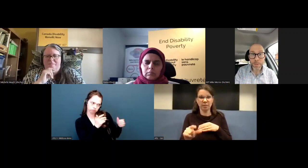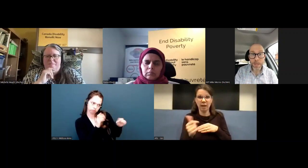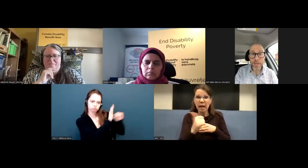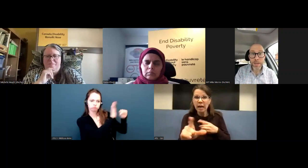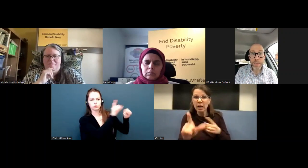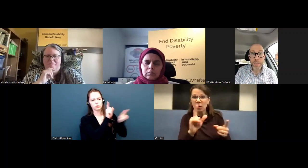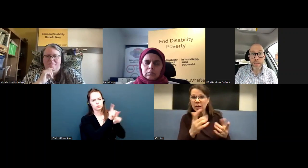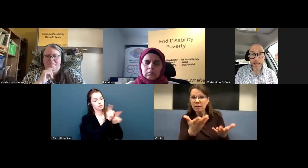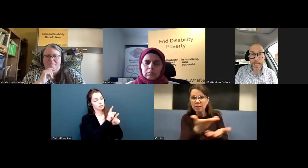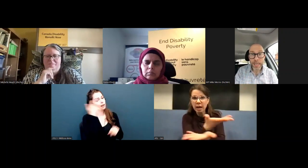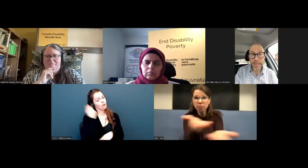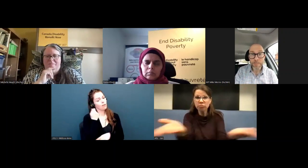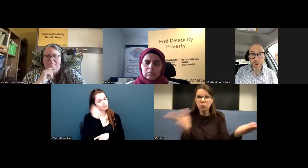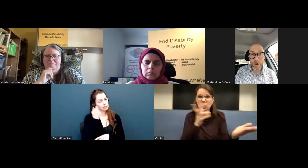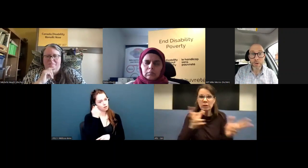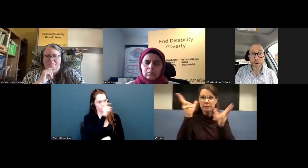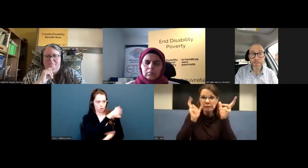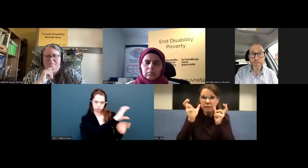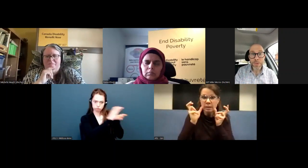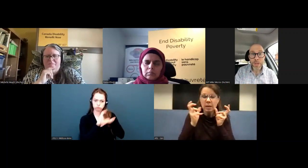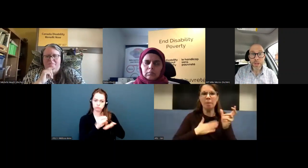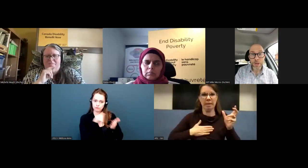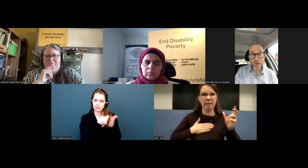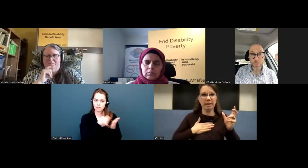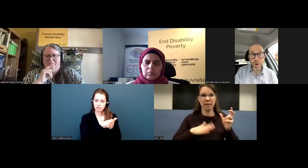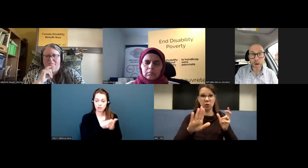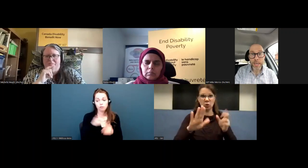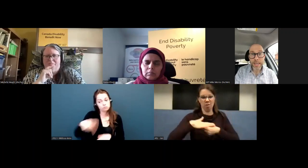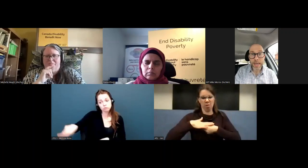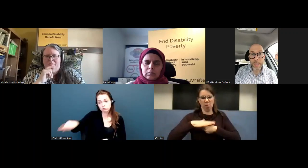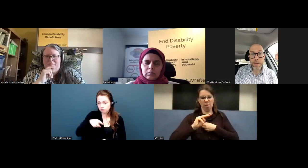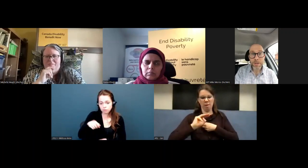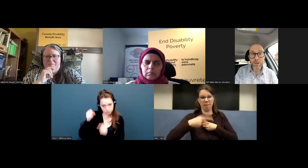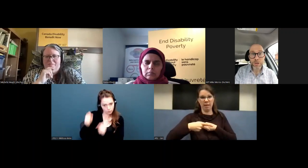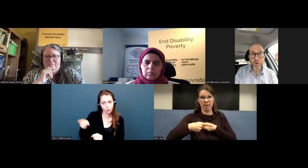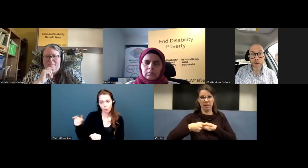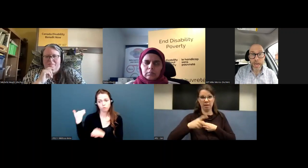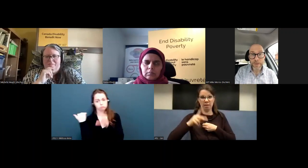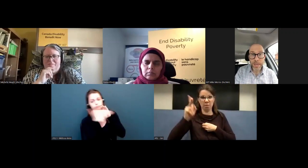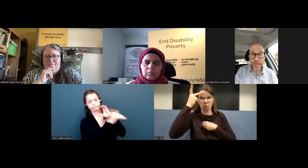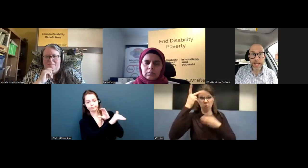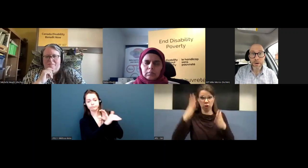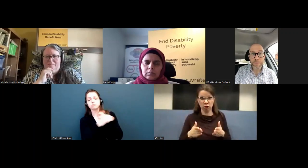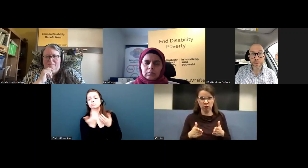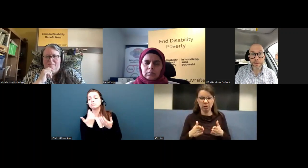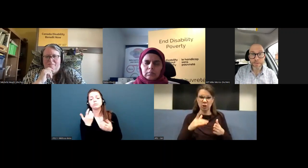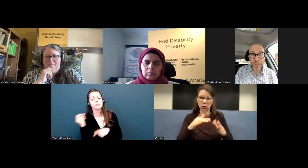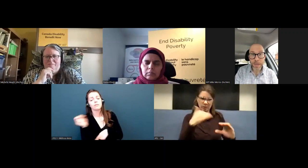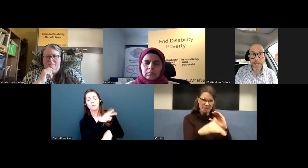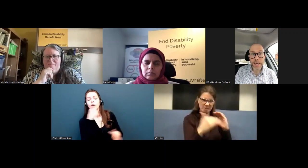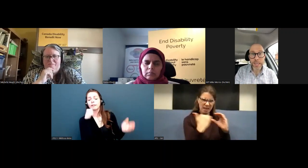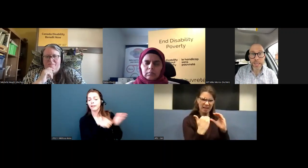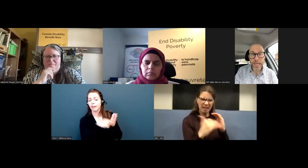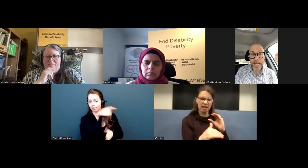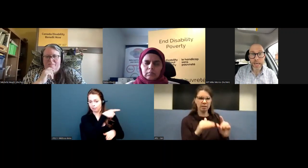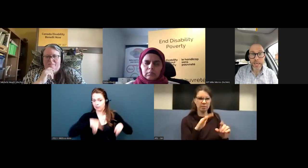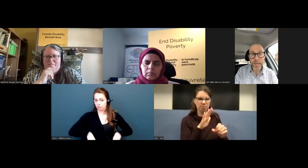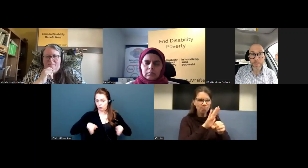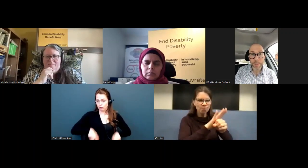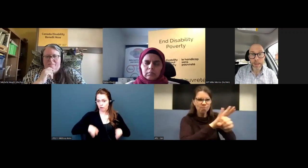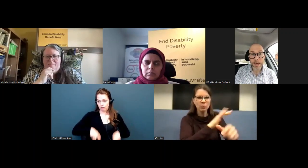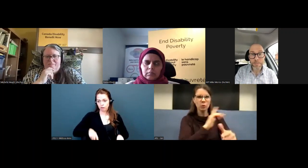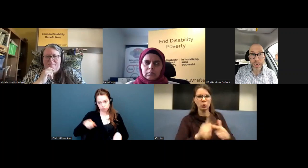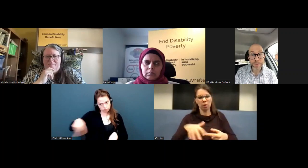TO LET THEM KNOW THAT YOU WANT THEM TO ADVOCATE FOR FUNDING THE CANADA DISABILITY BENEFIT.